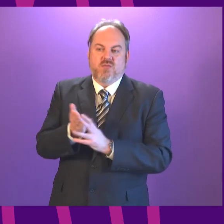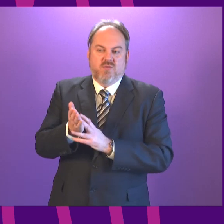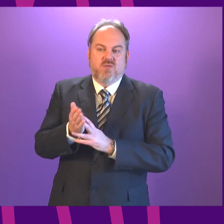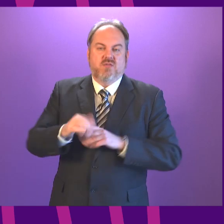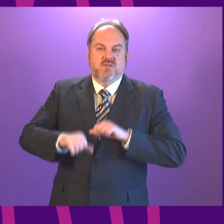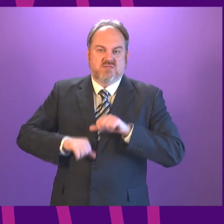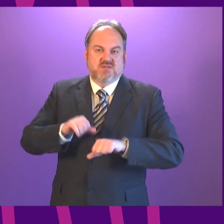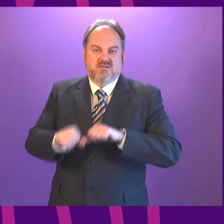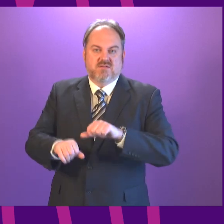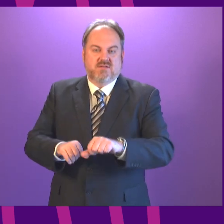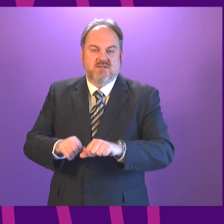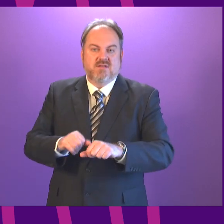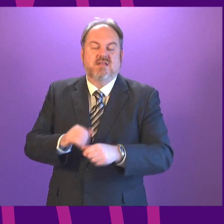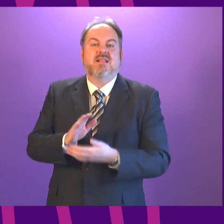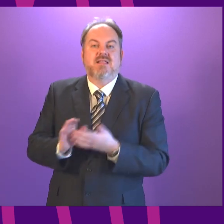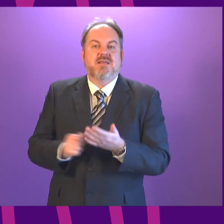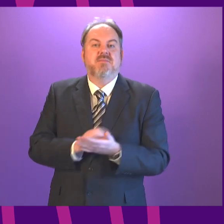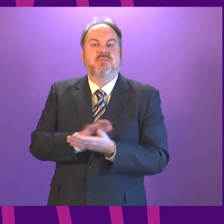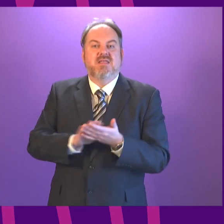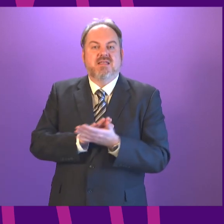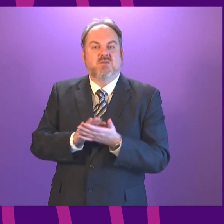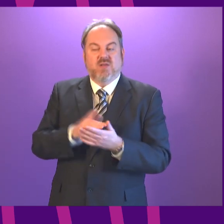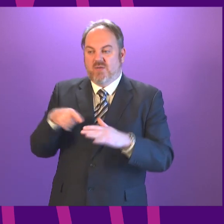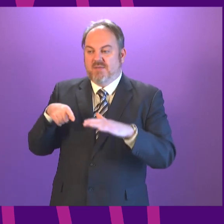business, including when entering and exiting the chamber.